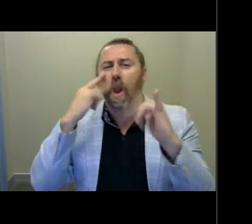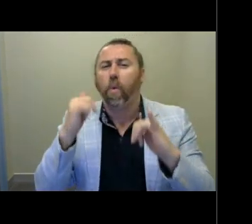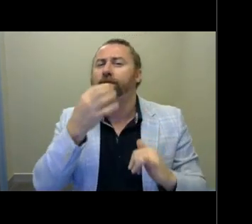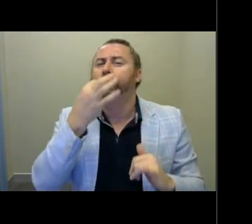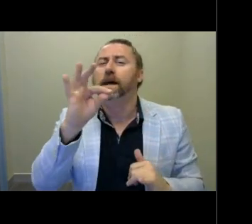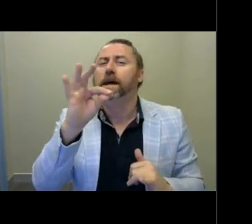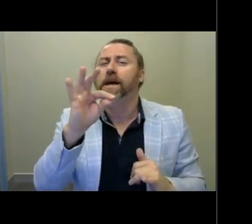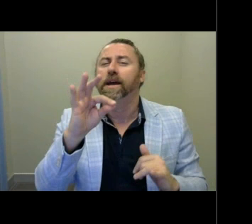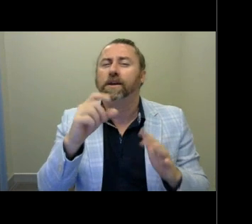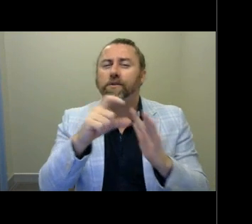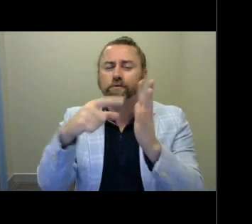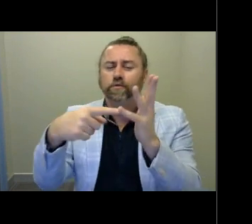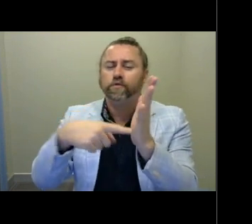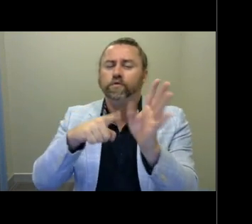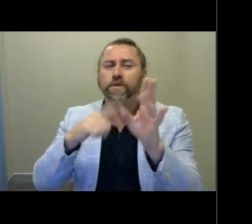they can ask for an adjournment.